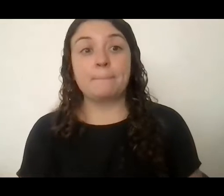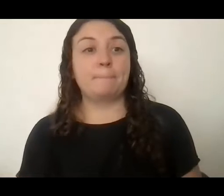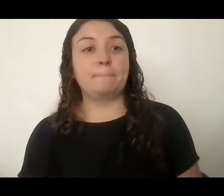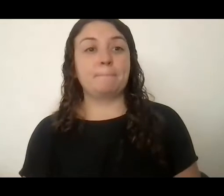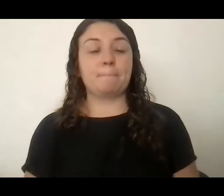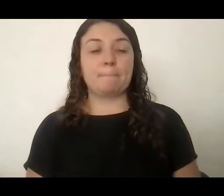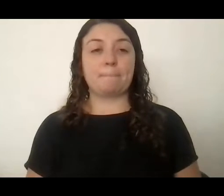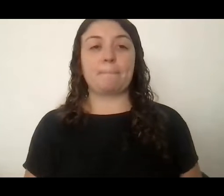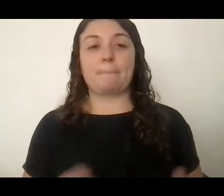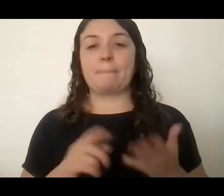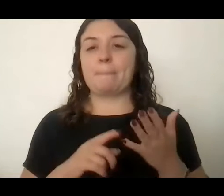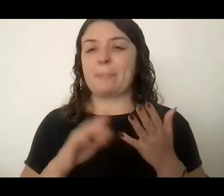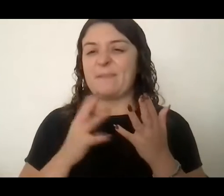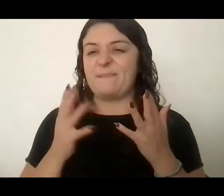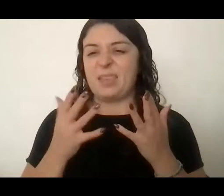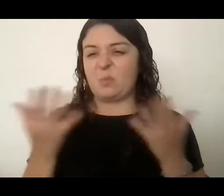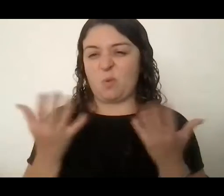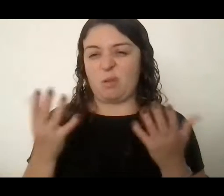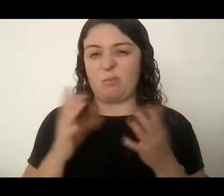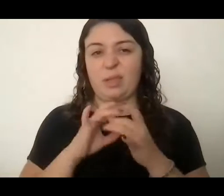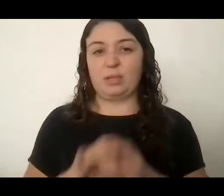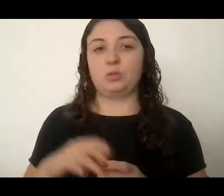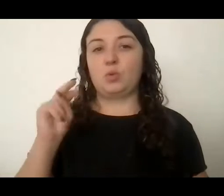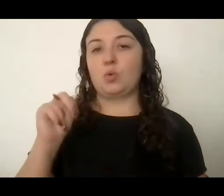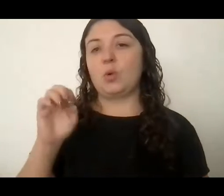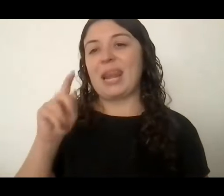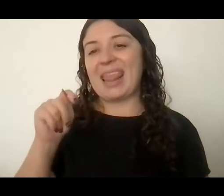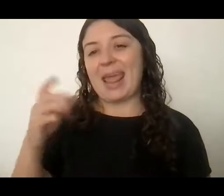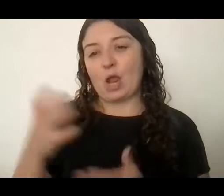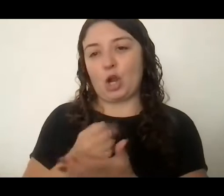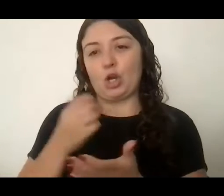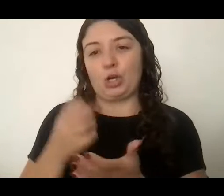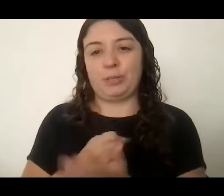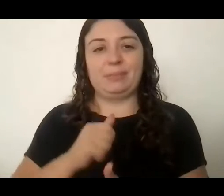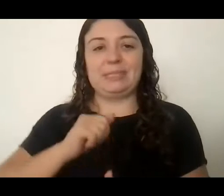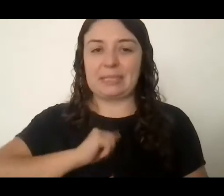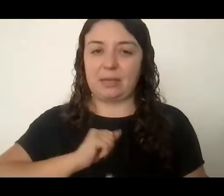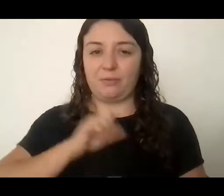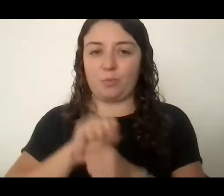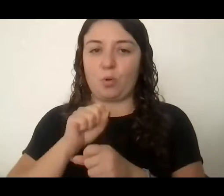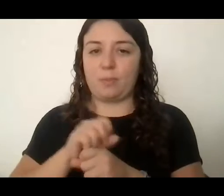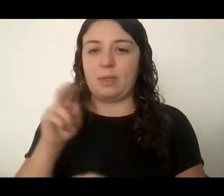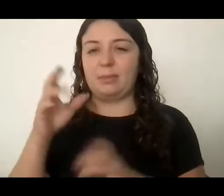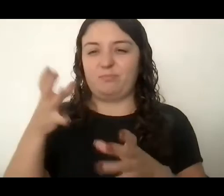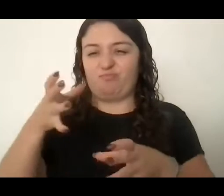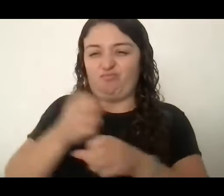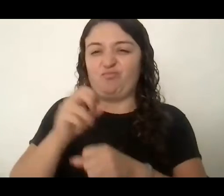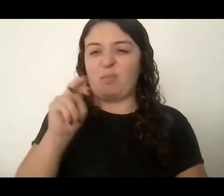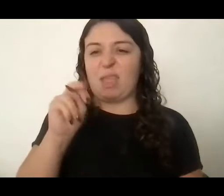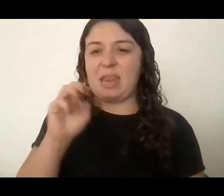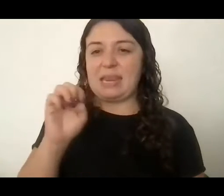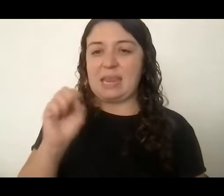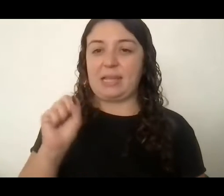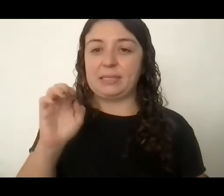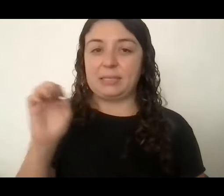The fifth webinar was about net earnings from self employment and how that's calculated. Now,